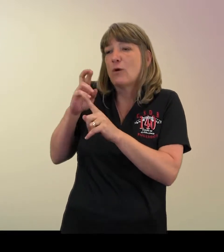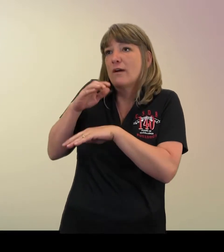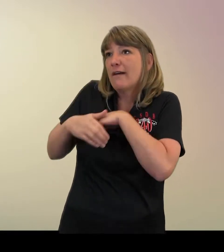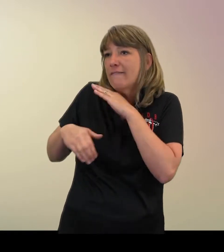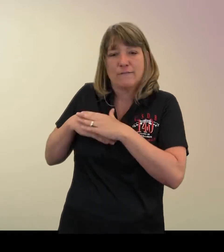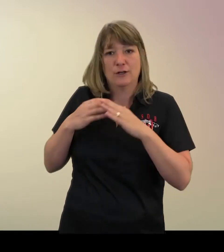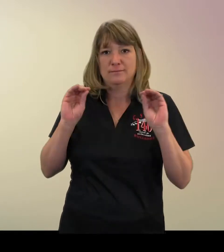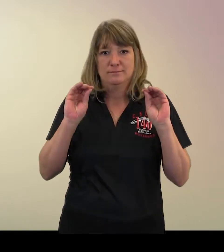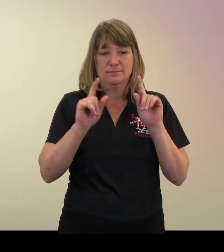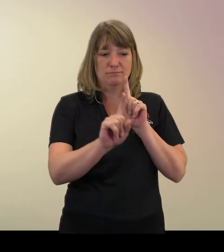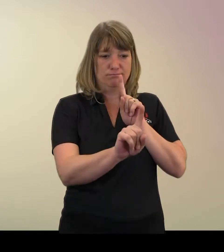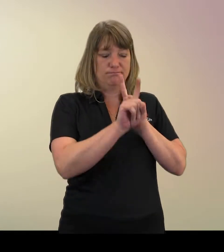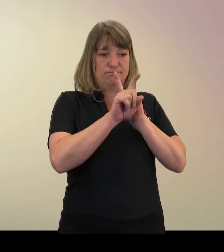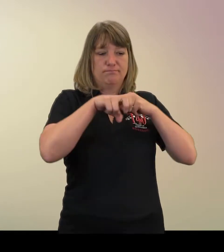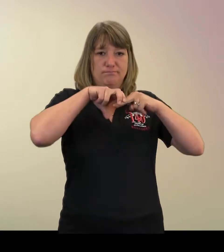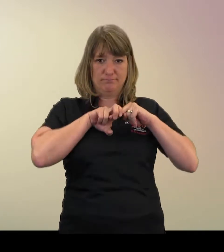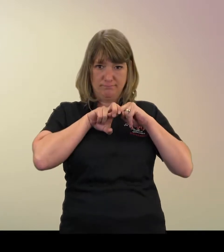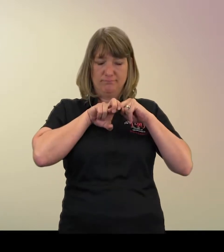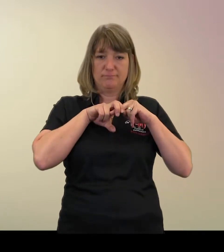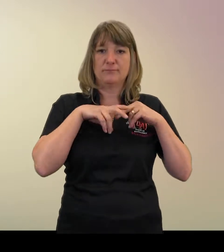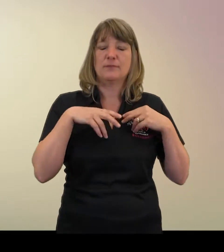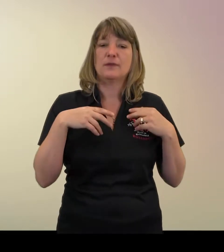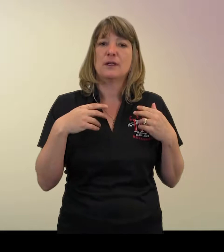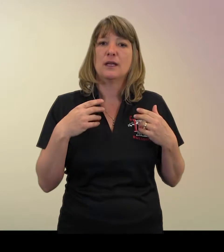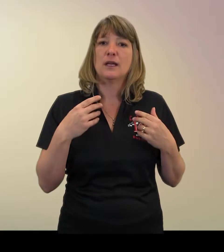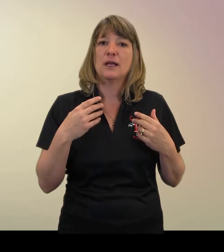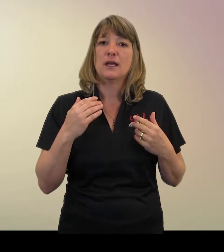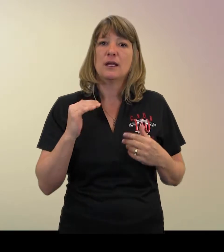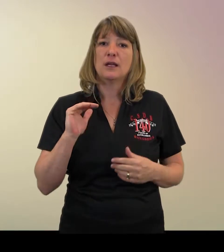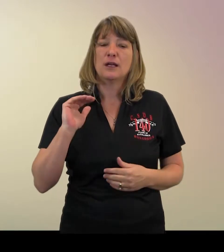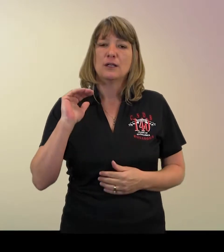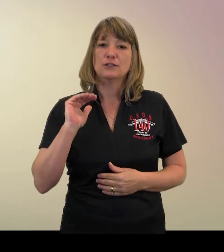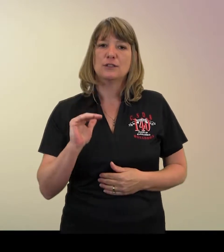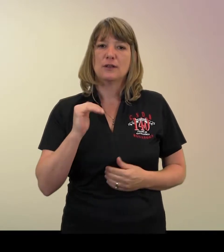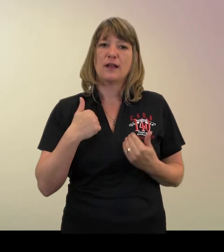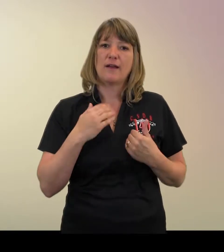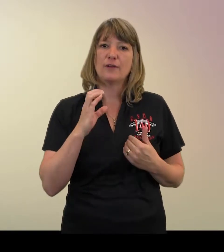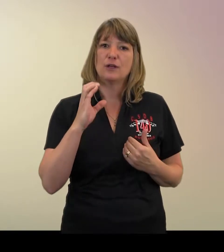from their parents. Children, who use unusual or